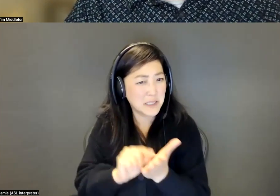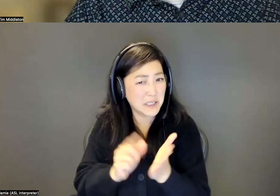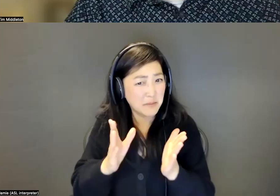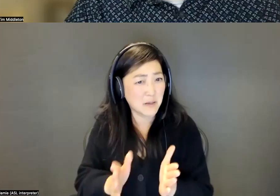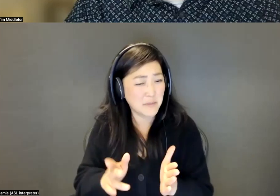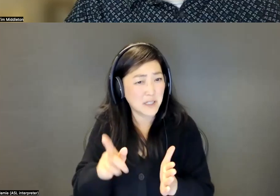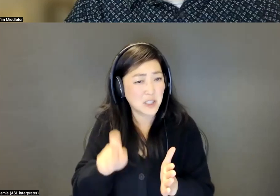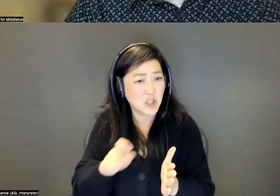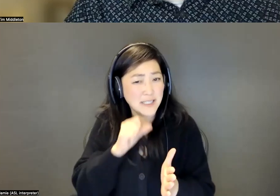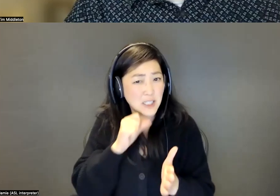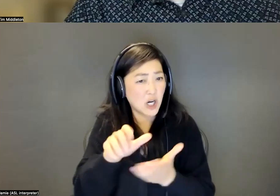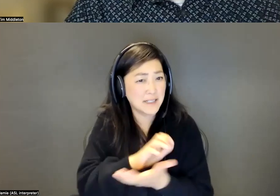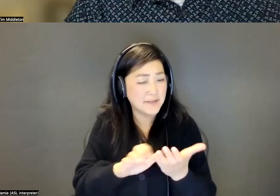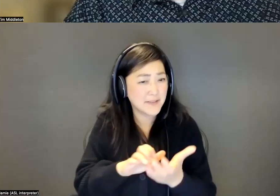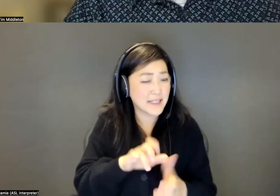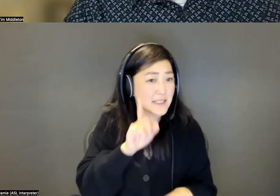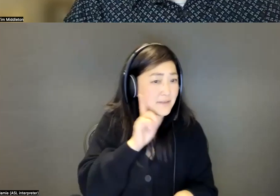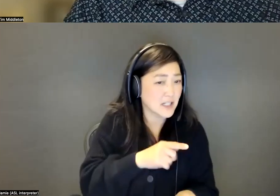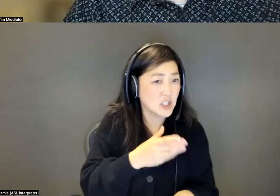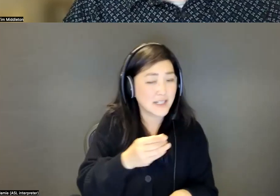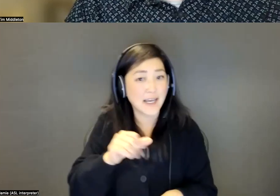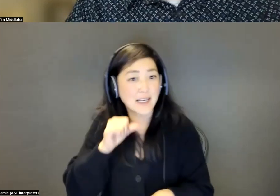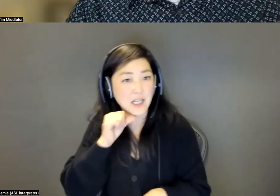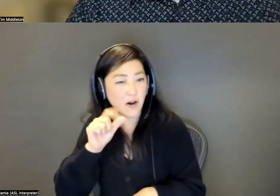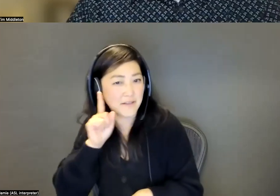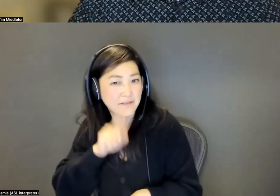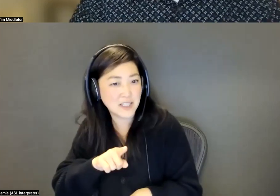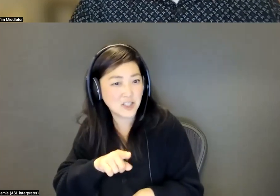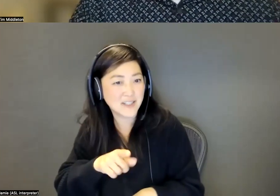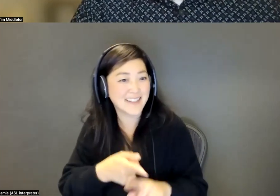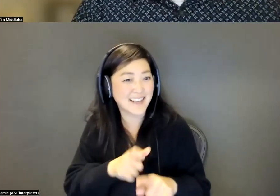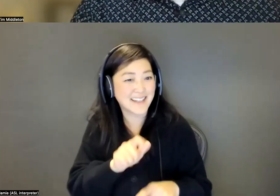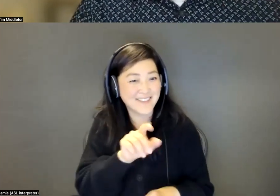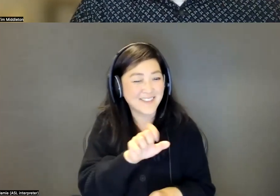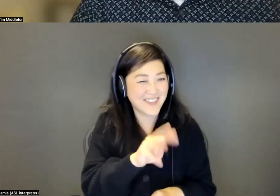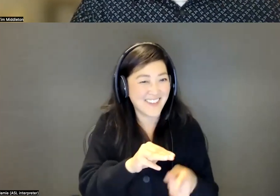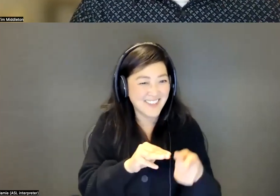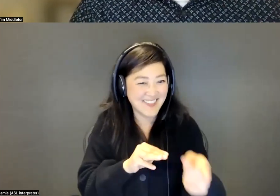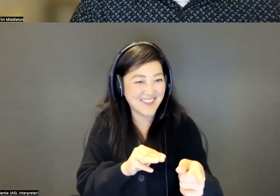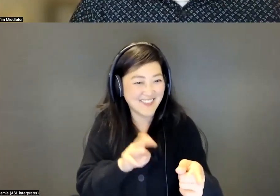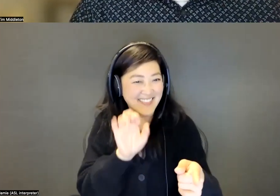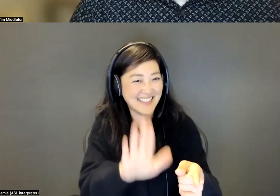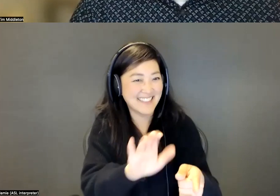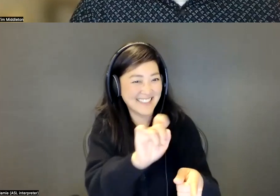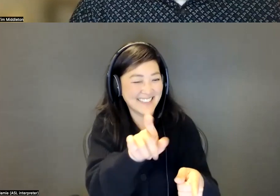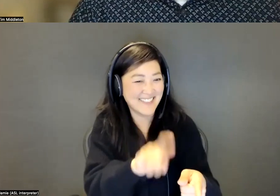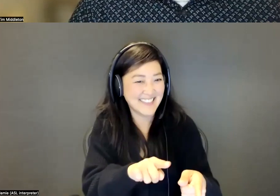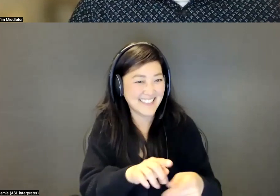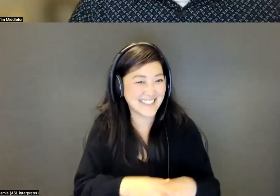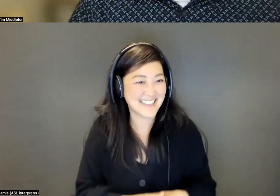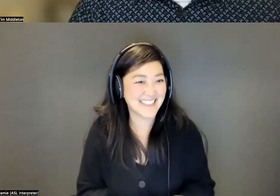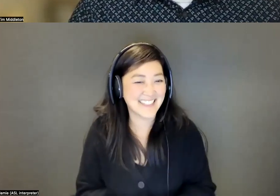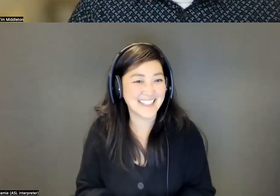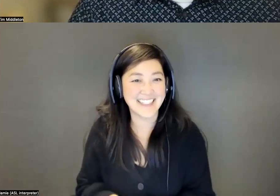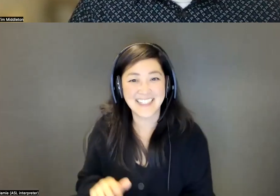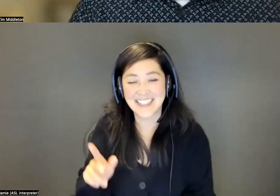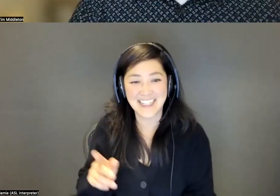fiction and non-fiction subject codes? That's coming from Tom Richardson. No privacy here.